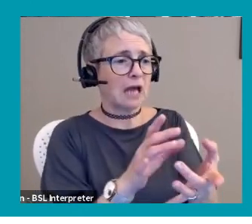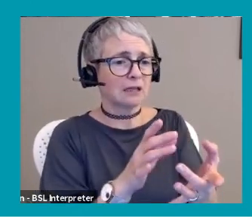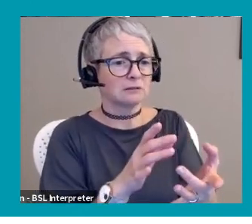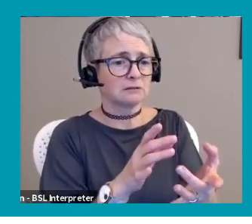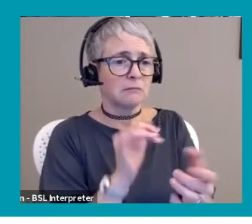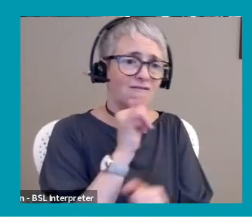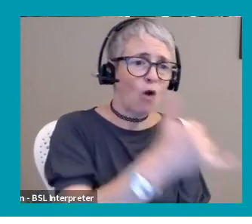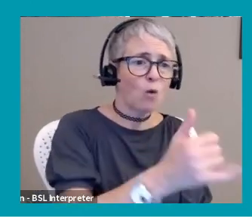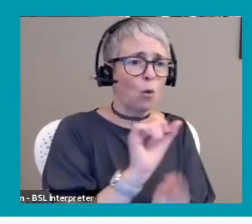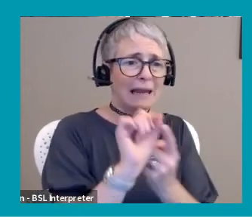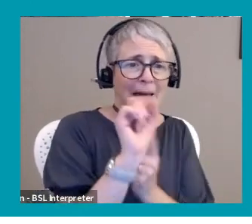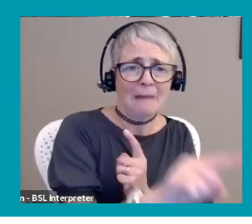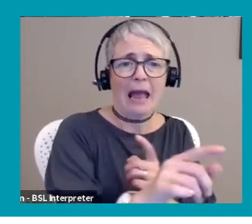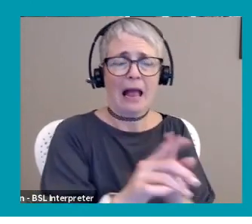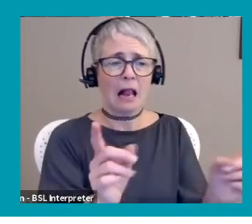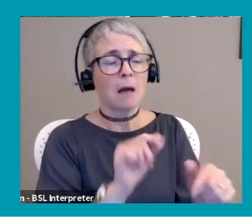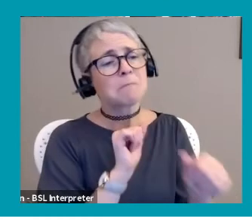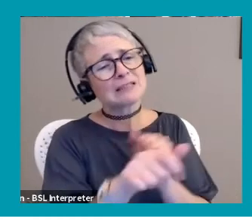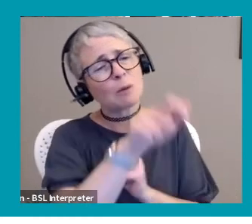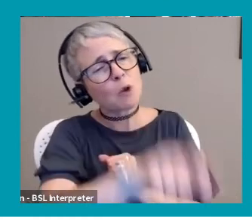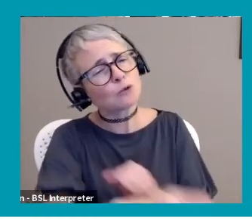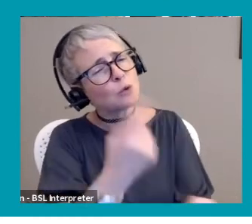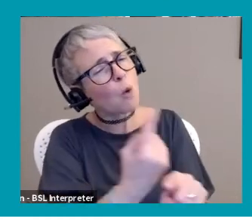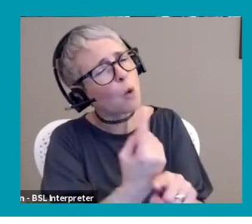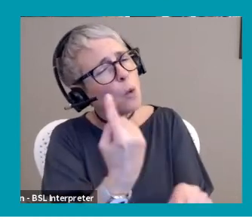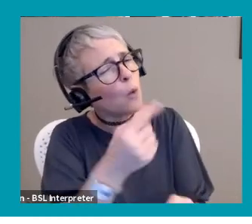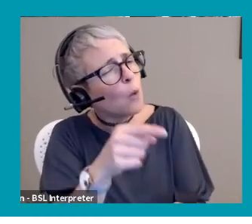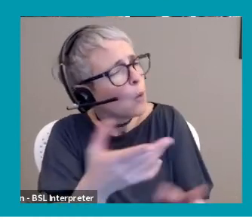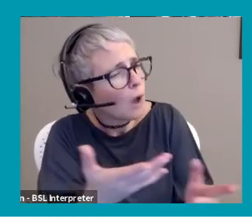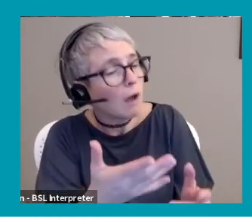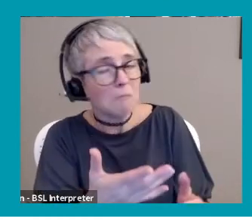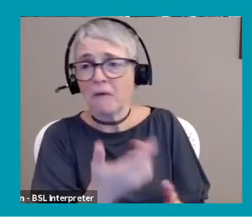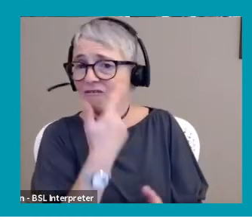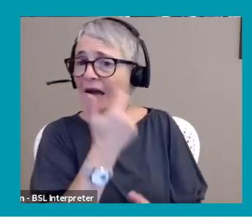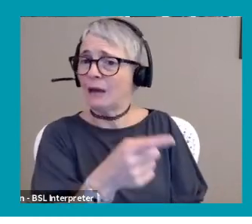address and ask who the best person to talk to is about recruitment. Be focused and open minded.